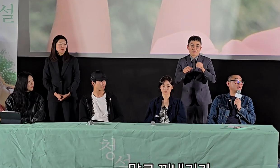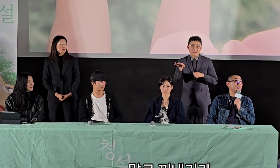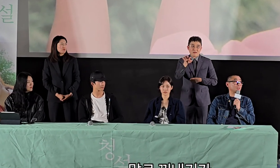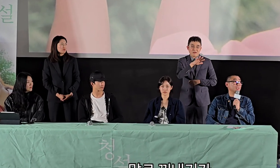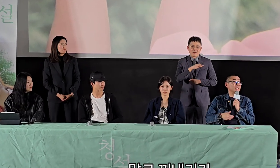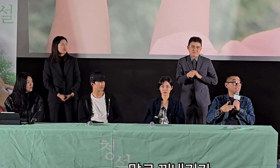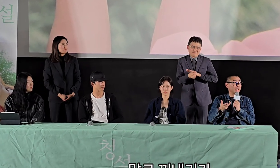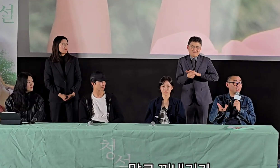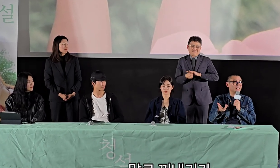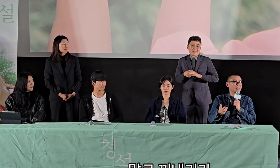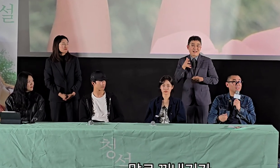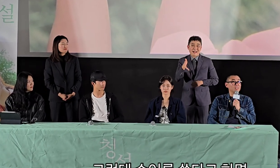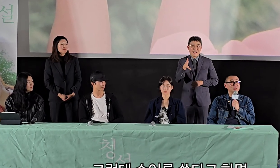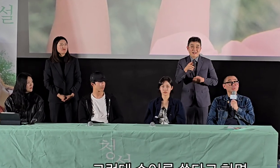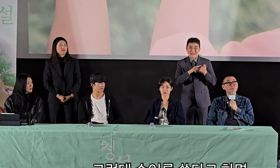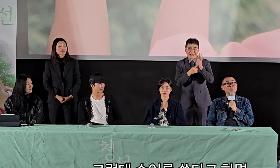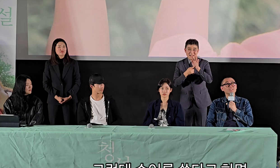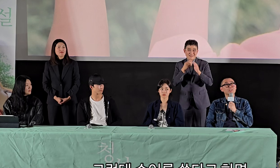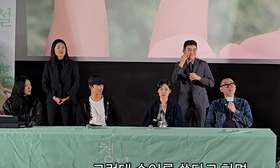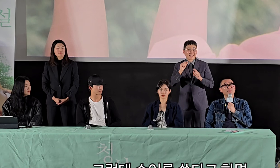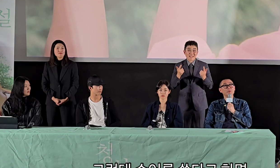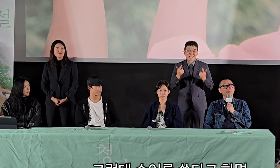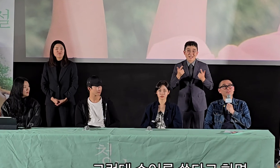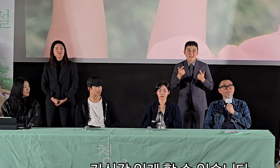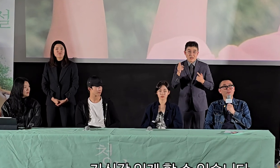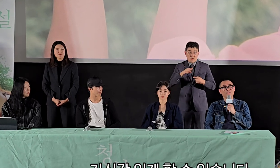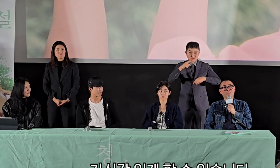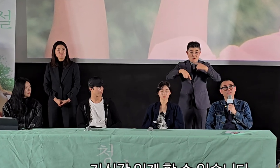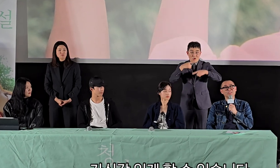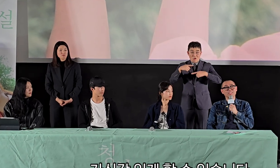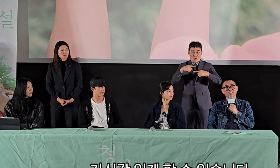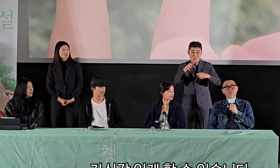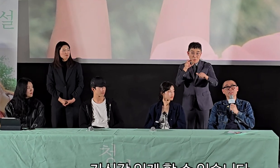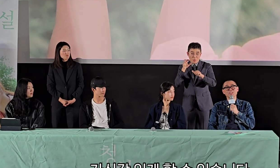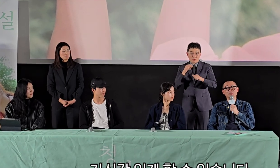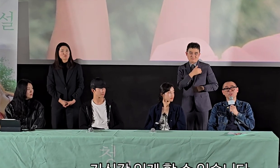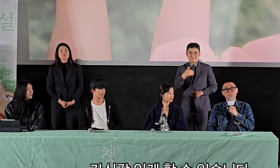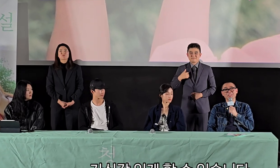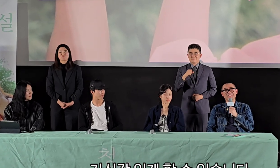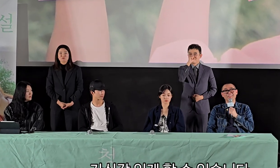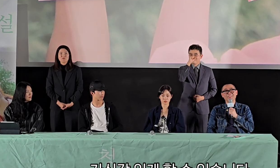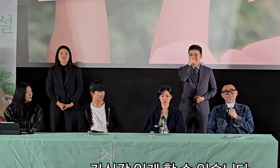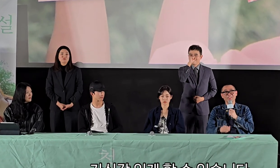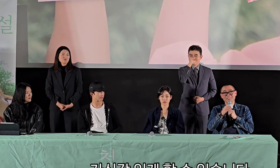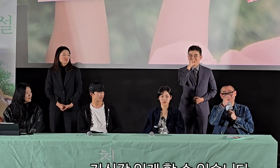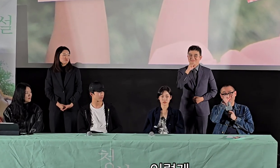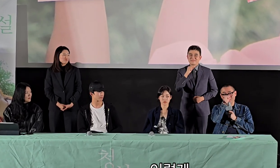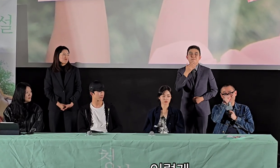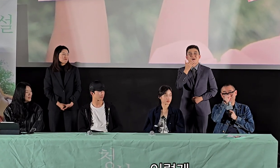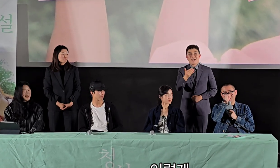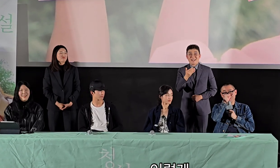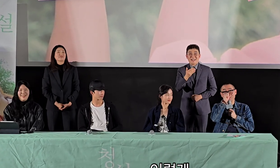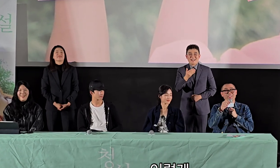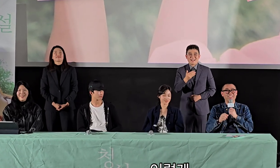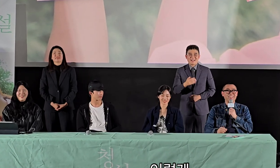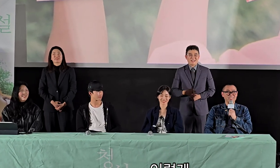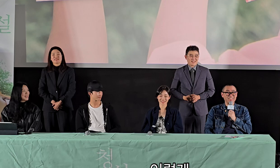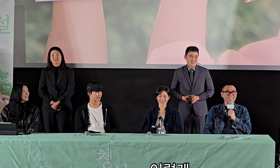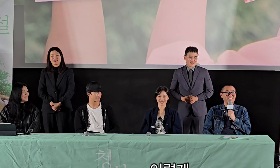It's hard to say them out loud. But if I use sign language, I can do it confidently. Like this.